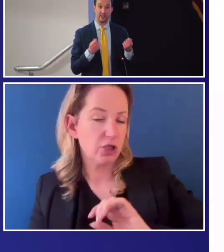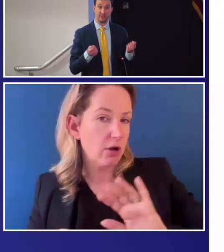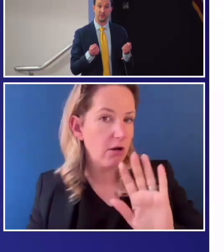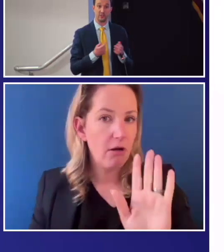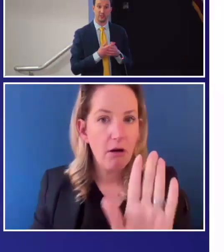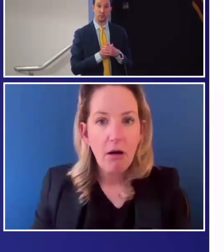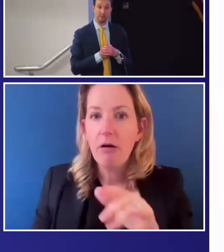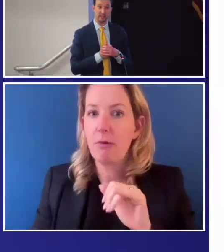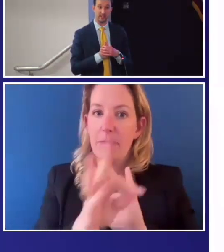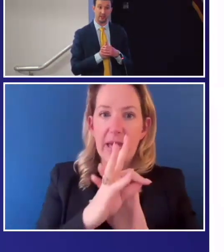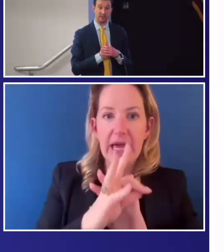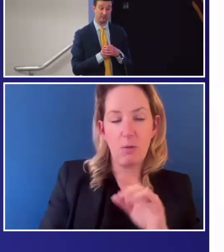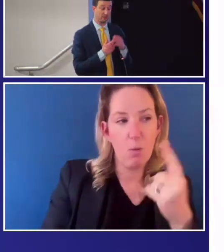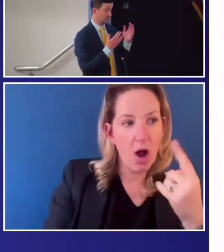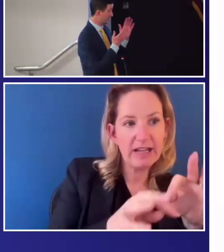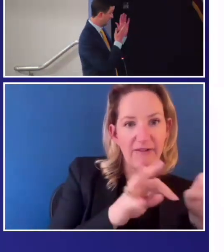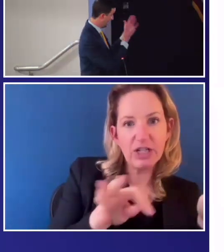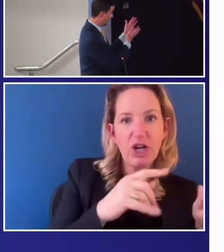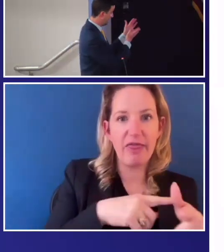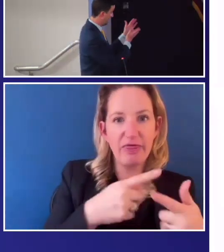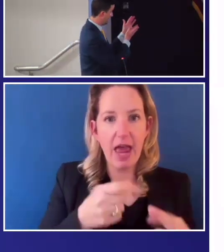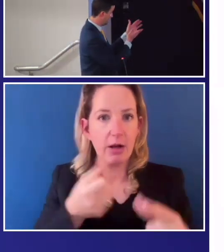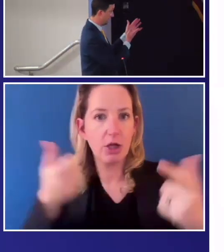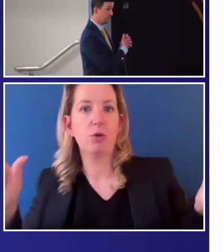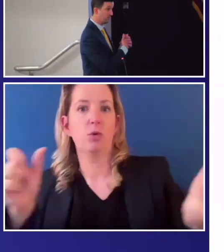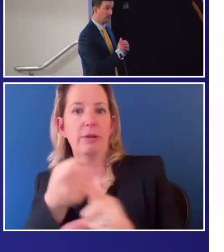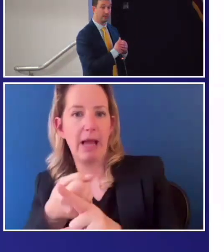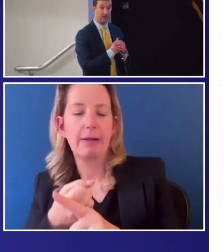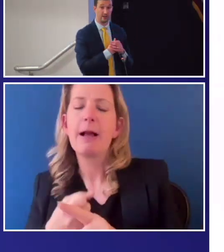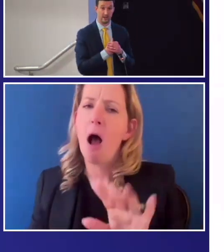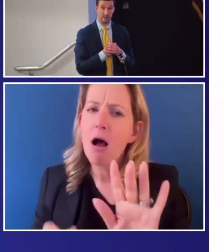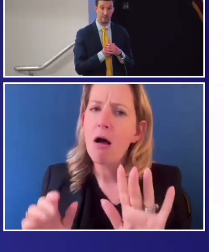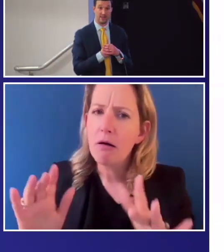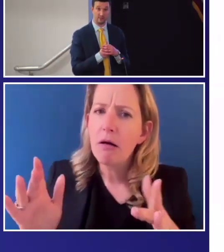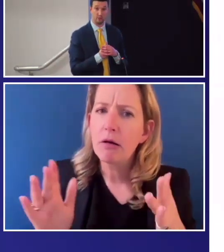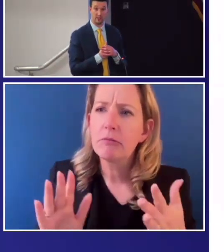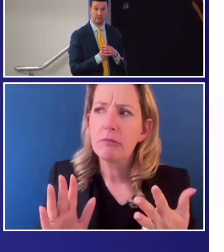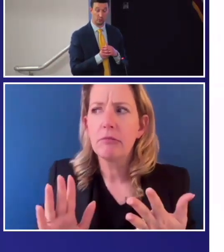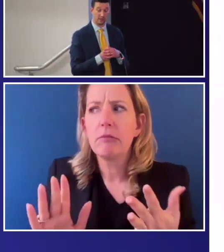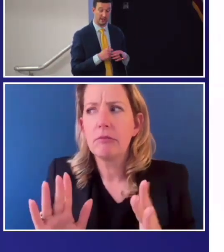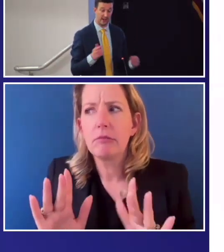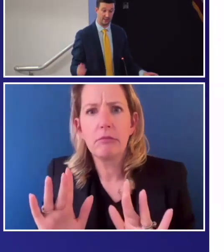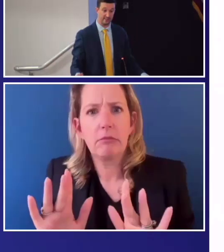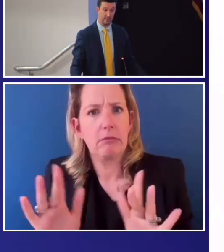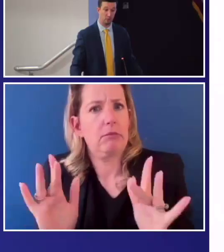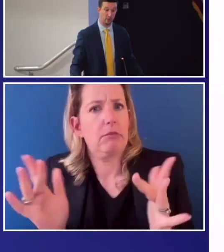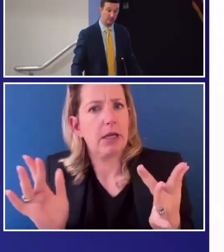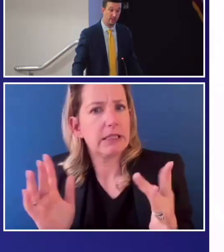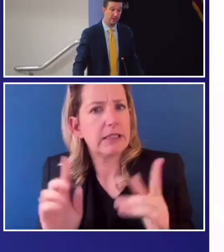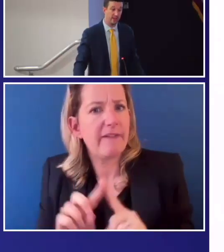definitions we pick here. There's, there's a slight difference, but not, not a massive one. So we wanted to highlight that point.